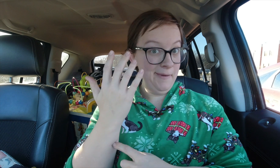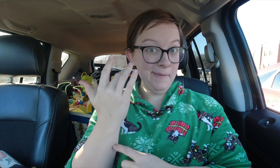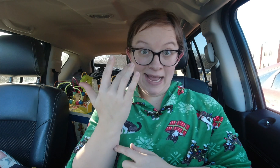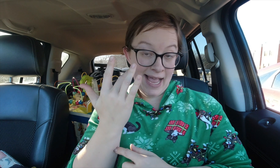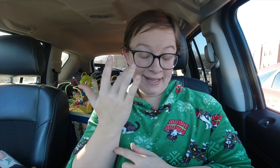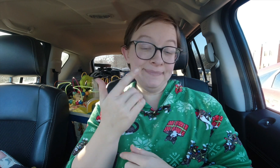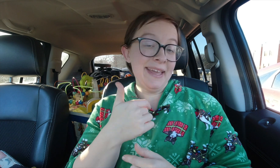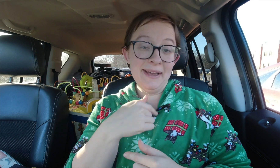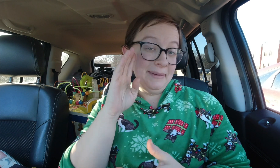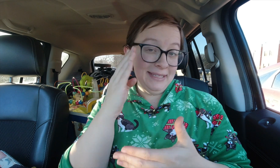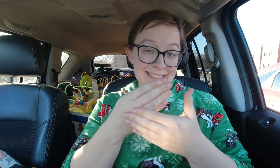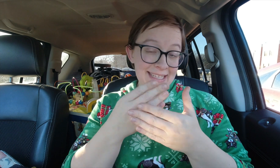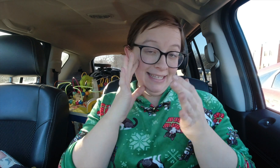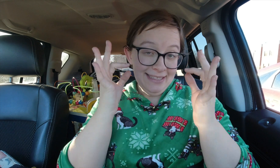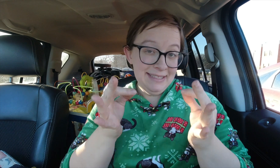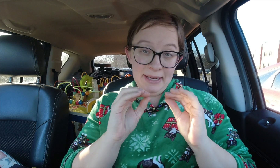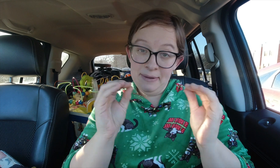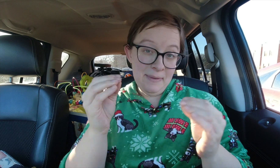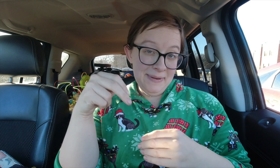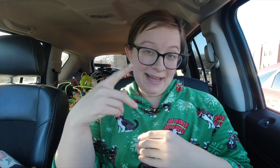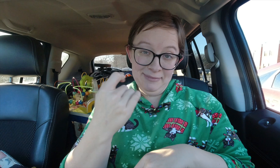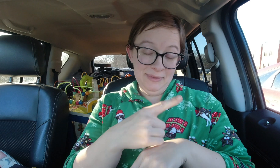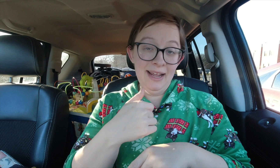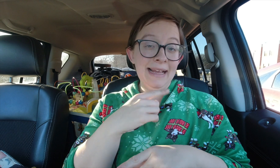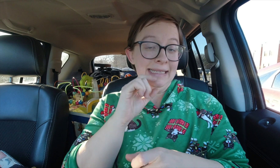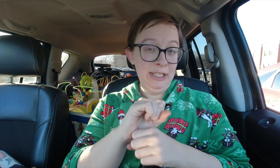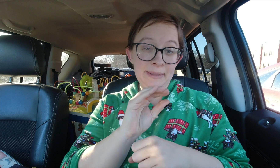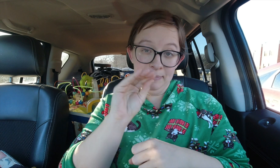and the reason is my son decided he didn't want a nap today